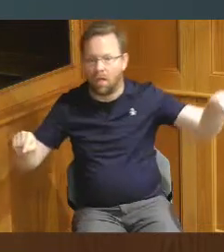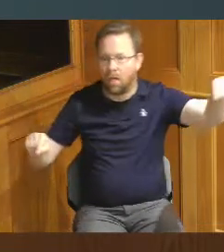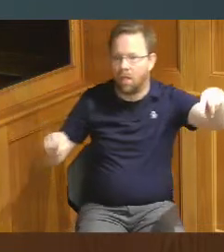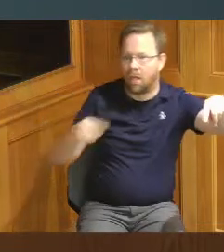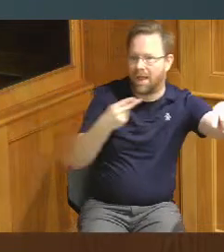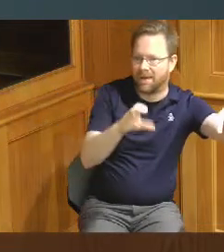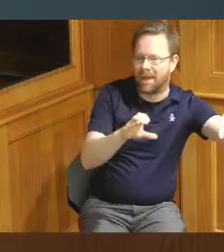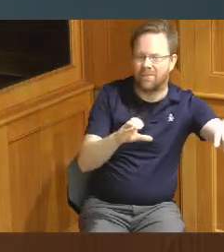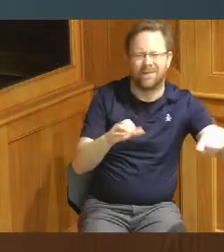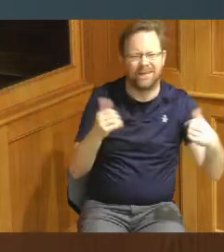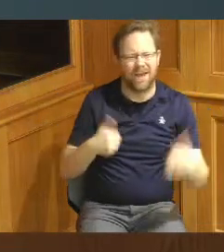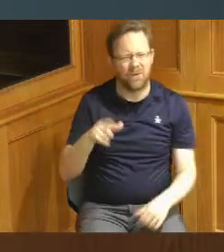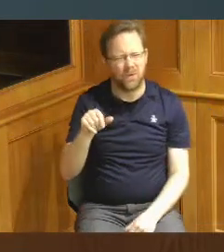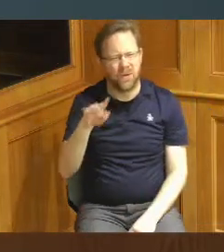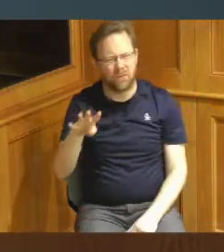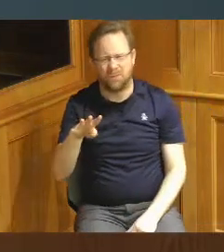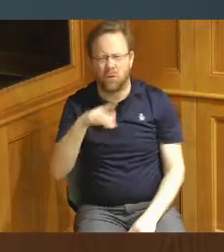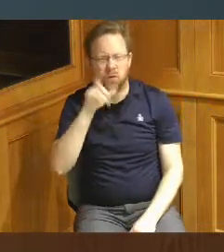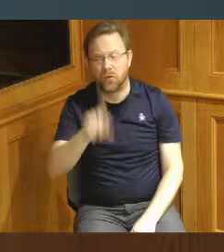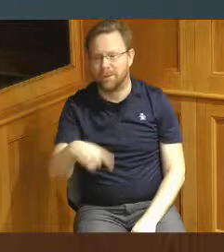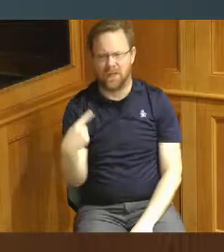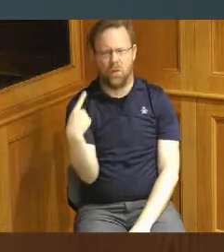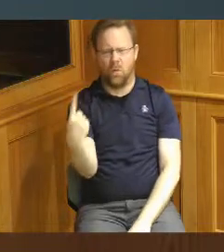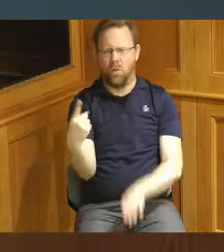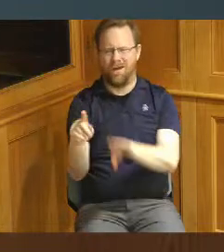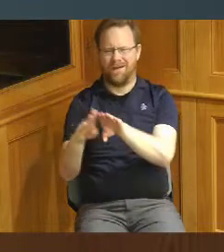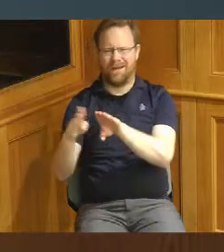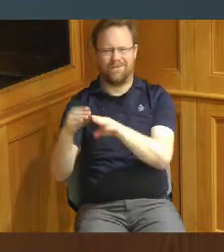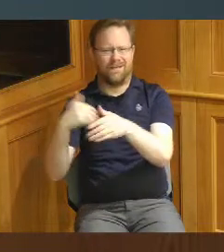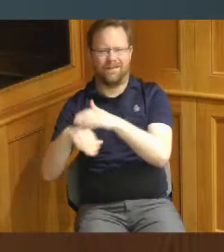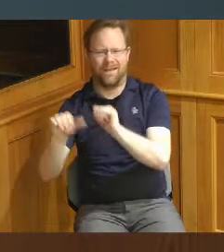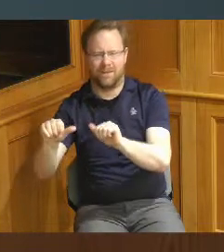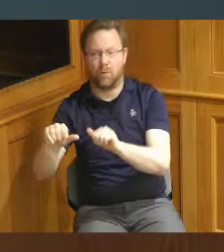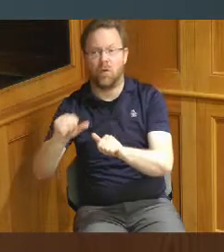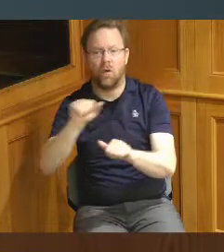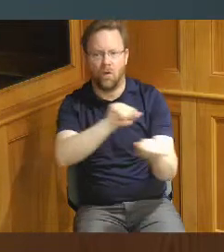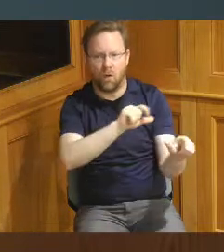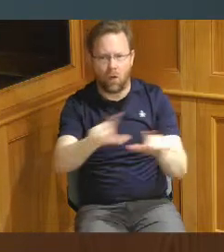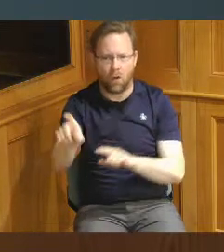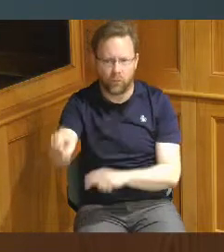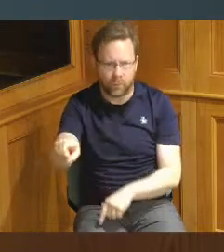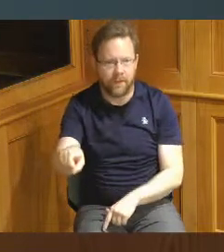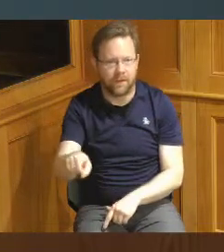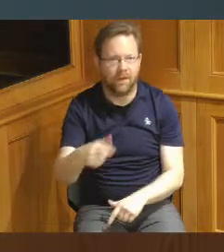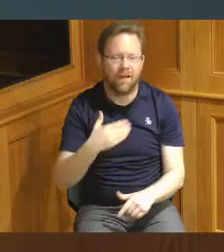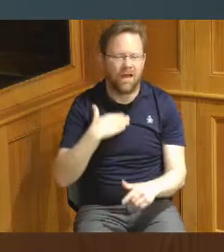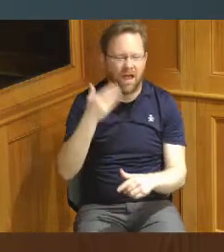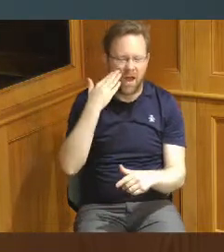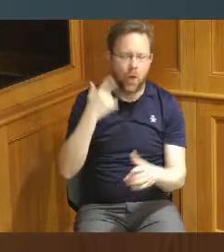office to enter into the agreements for three projects that were approved for funding by the